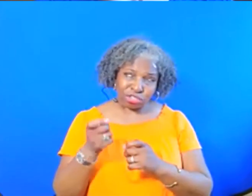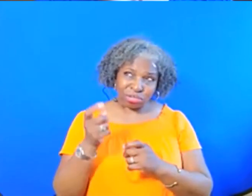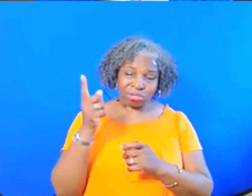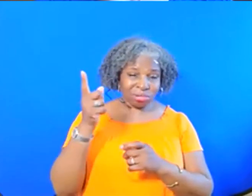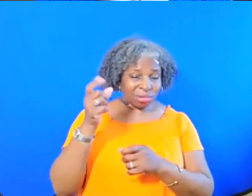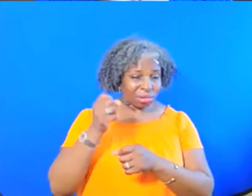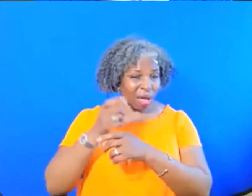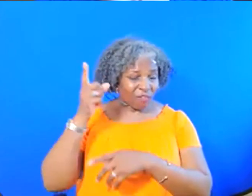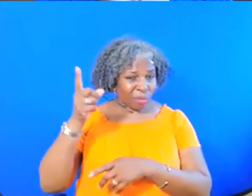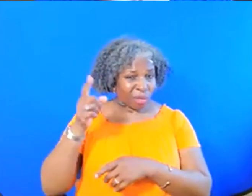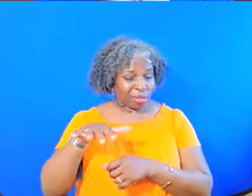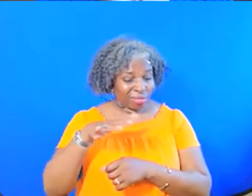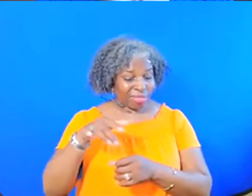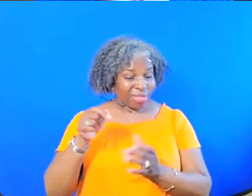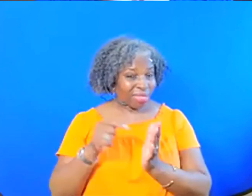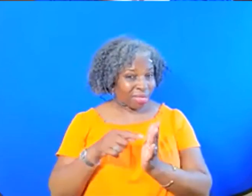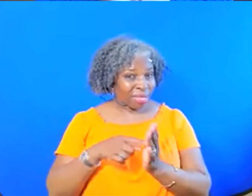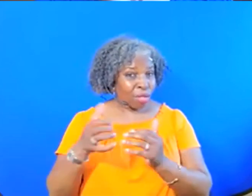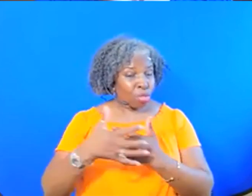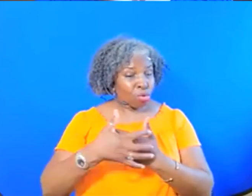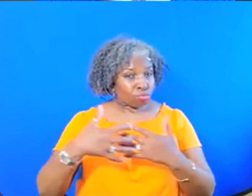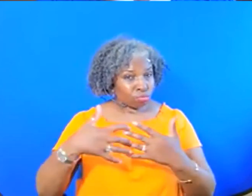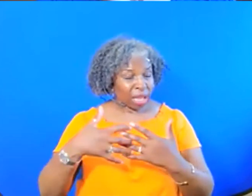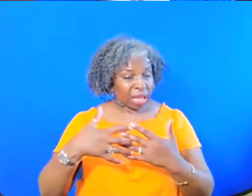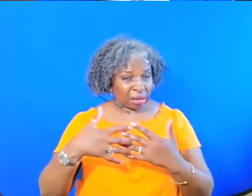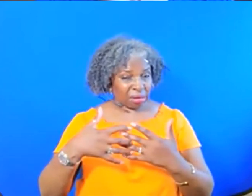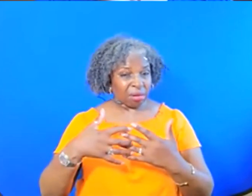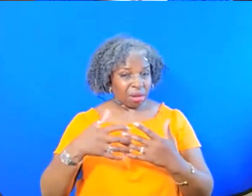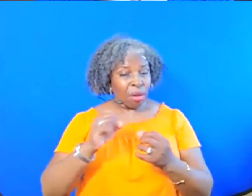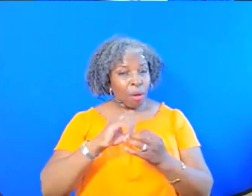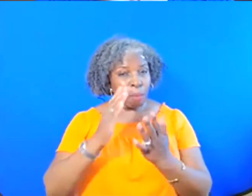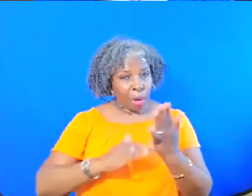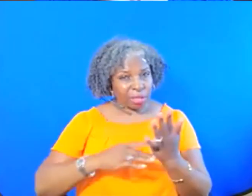So, the green policy was always shifting, but the green policies that they were making,